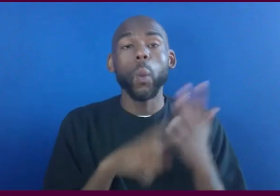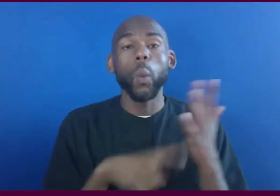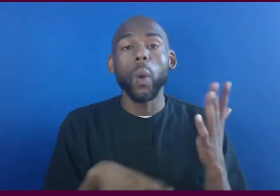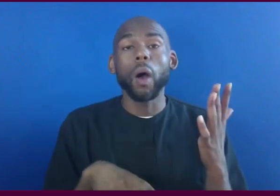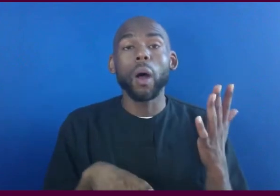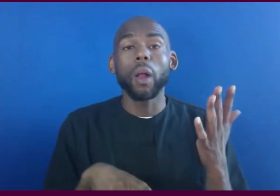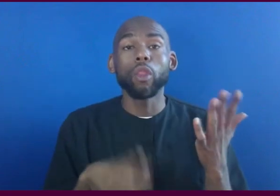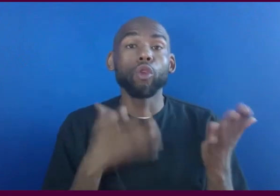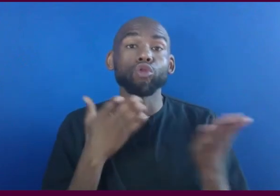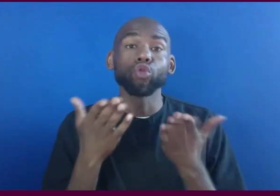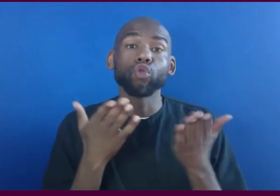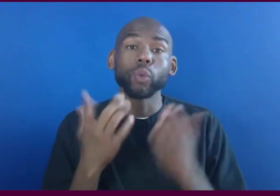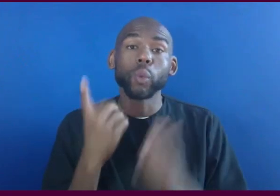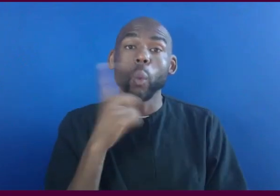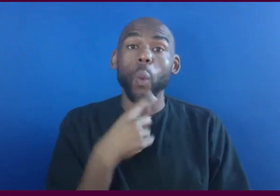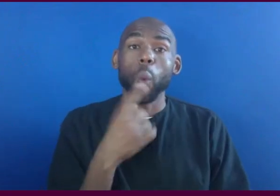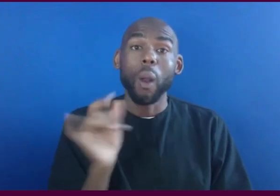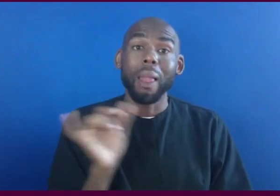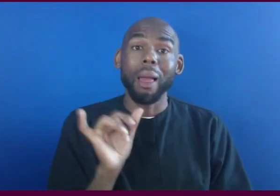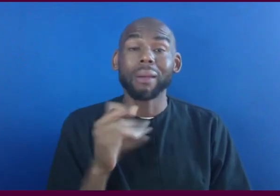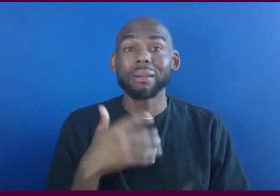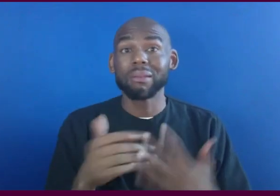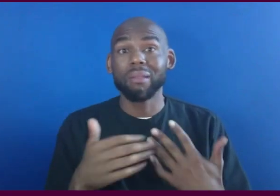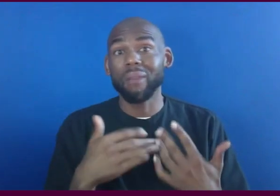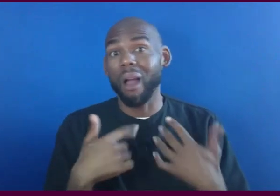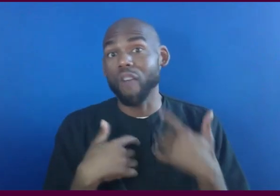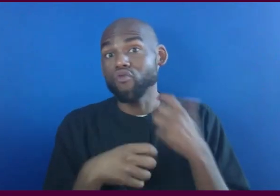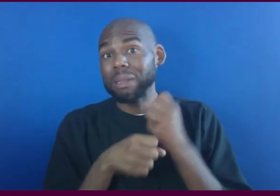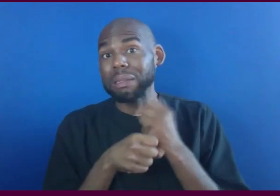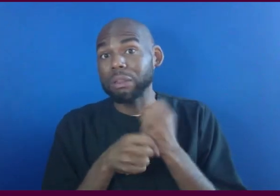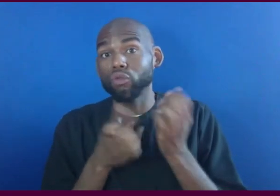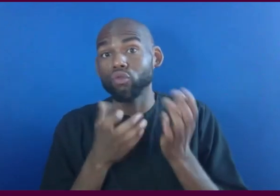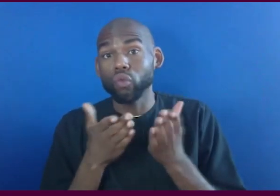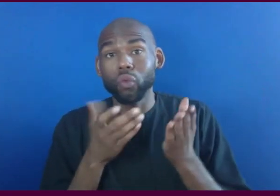Understanding what those services look like because either I have received services or